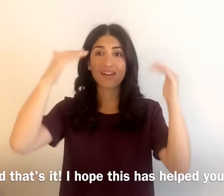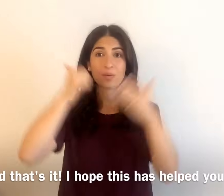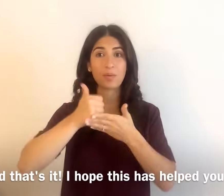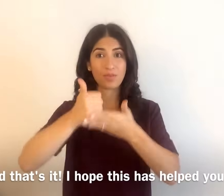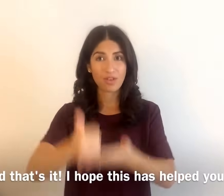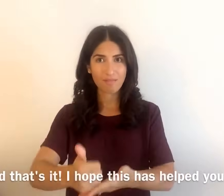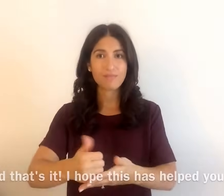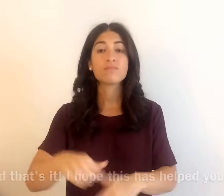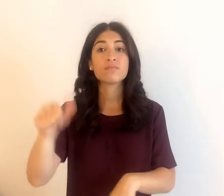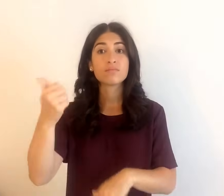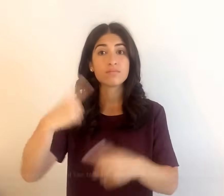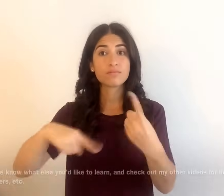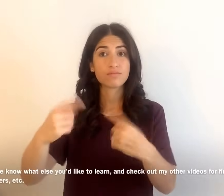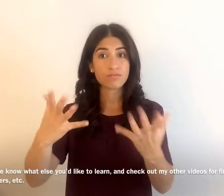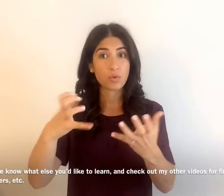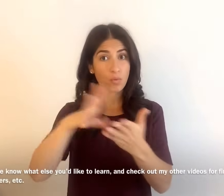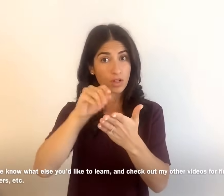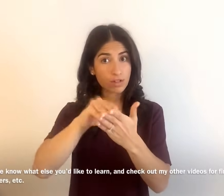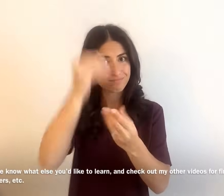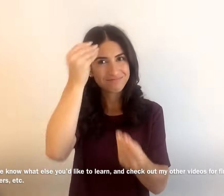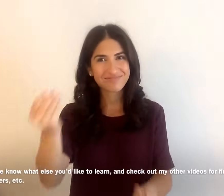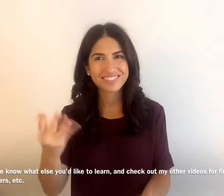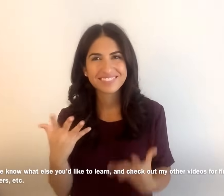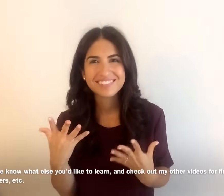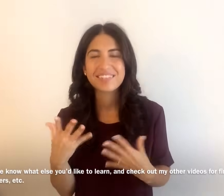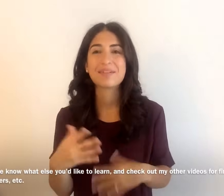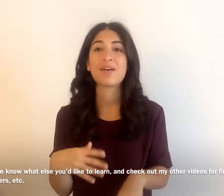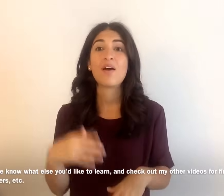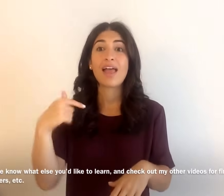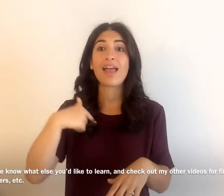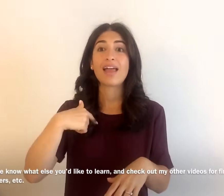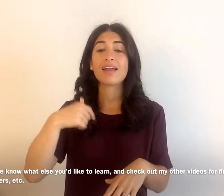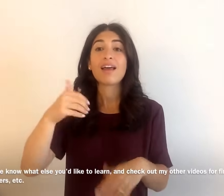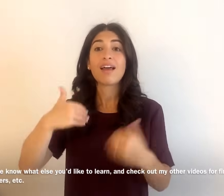and that's it for today! So I hope that helps! Any other signs you want to learn please let